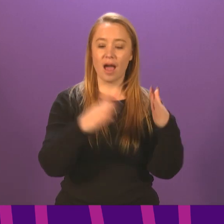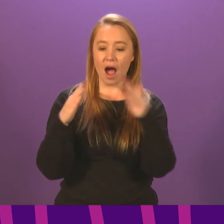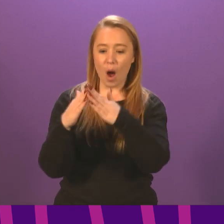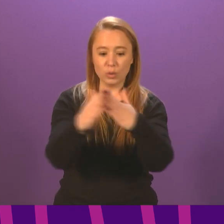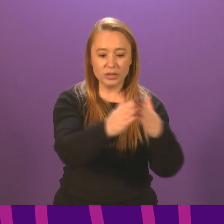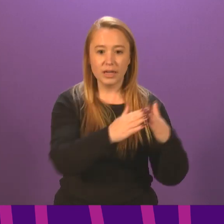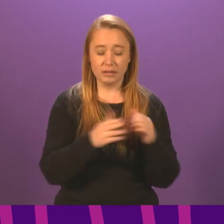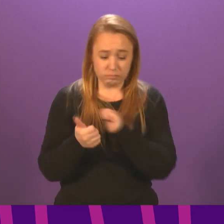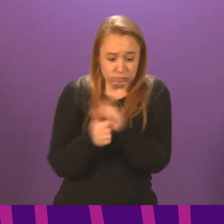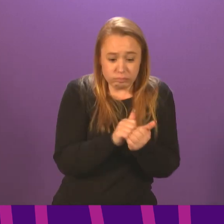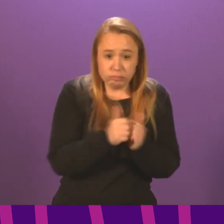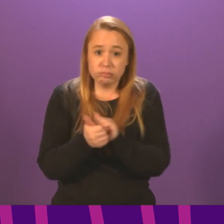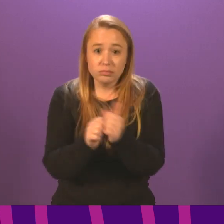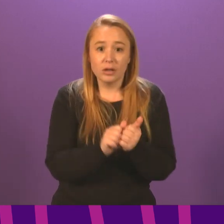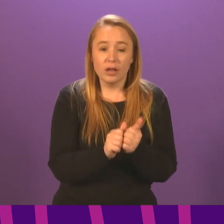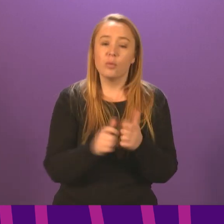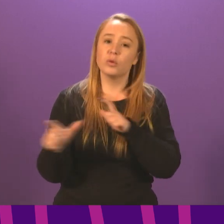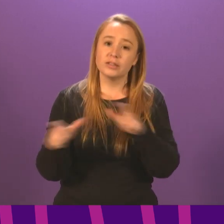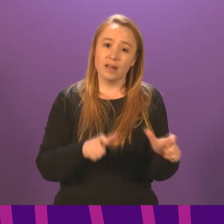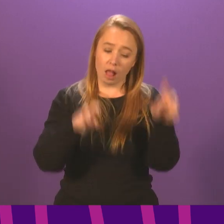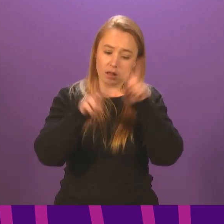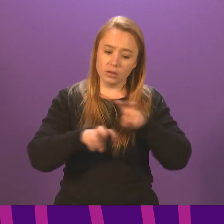A lot of work is going on as we continue to try to understand that, but, right from the